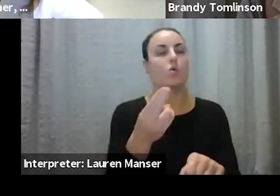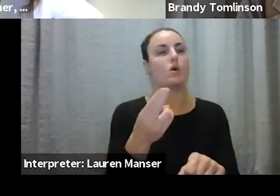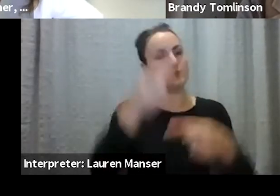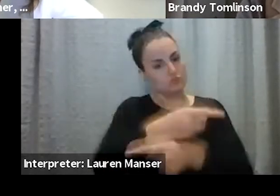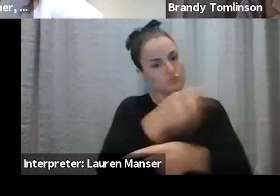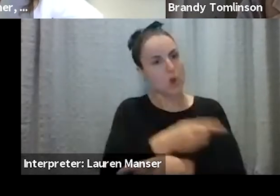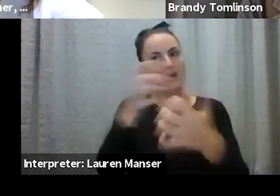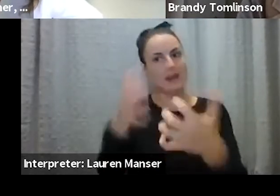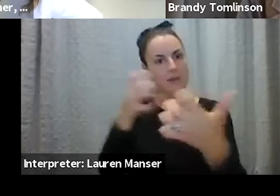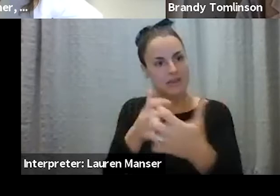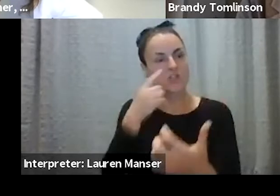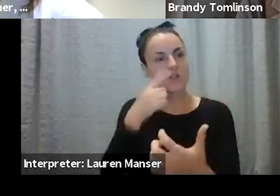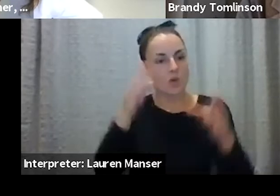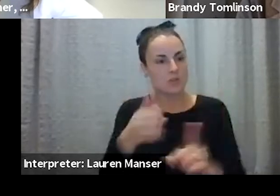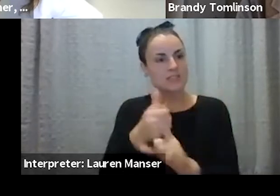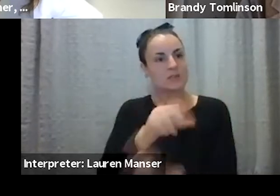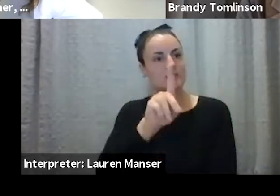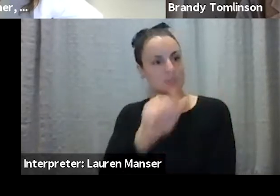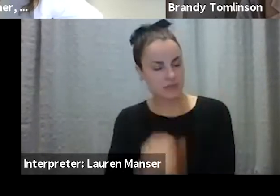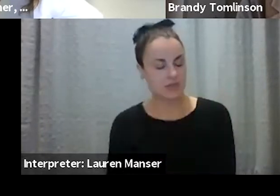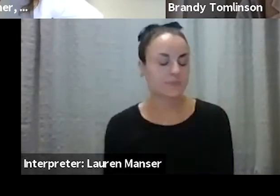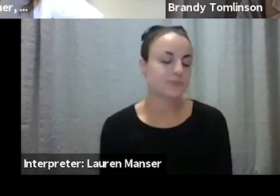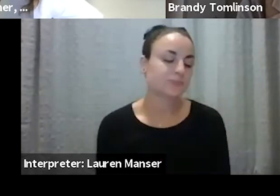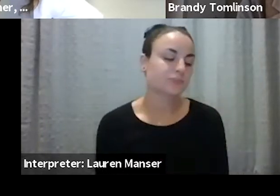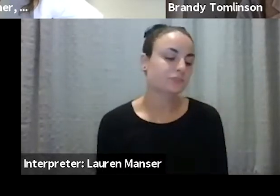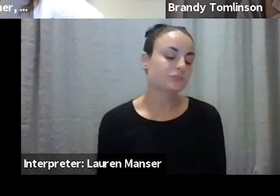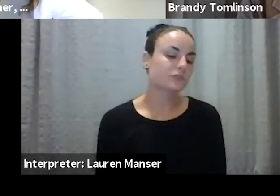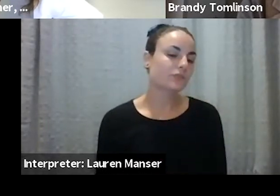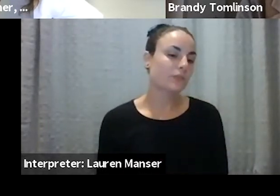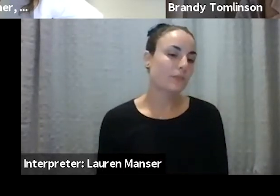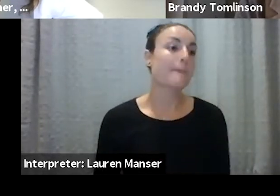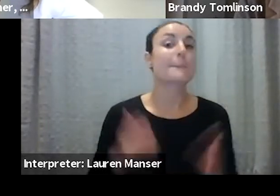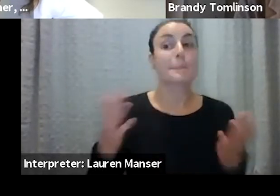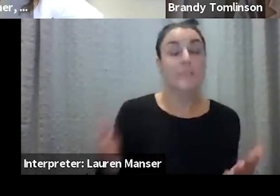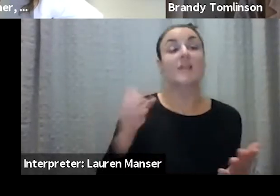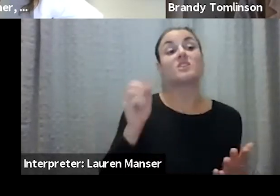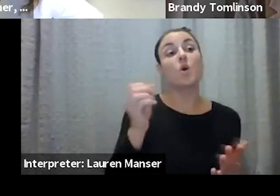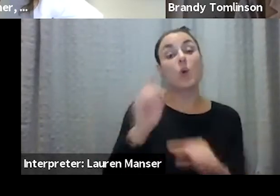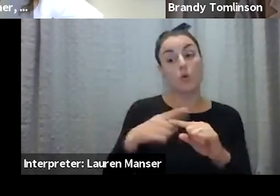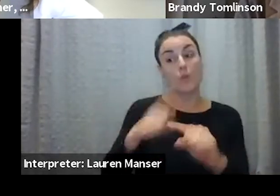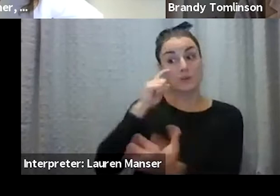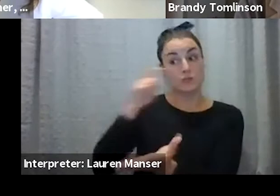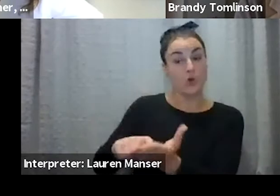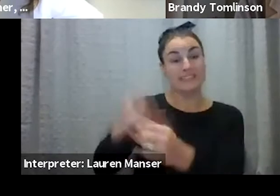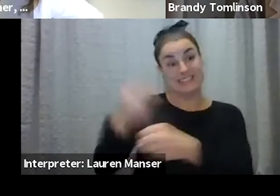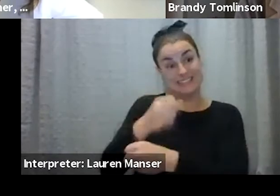Oh, that's great people with disabilities are more likely to be their own boss. Sure, but the question is, is that a choice?